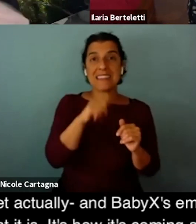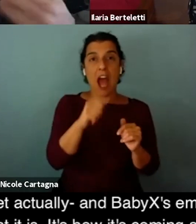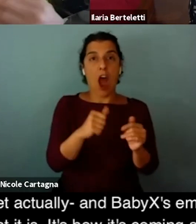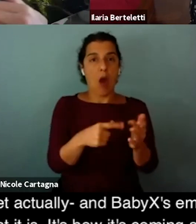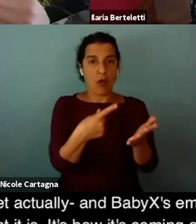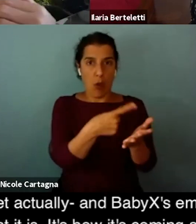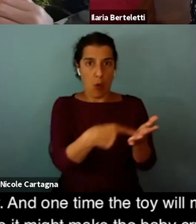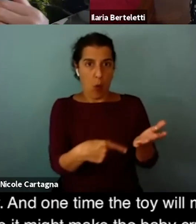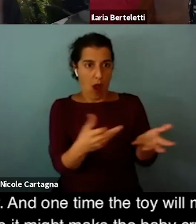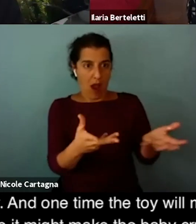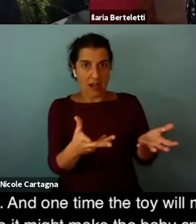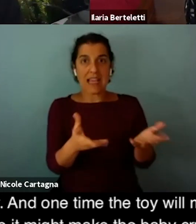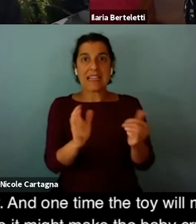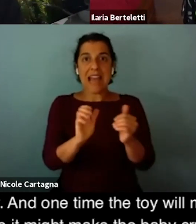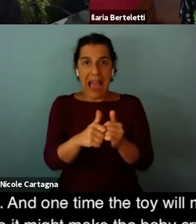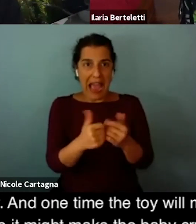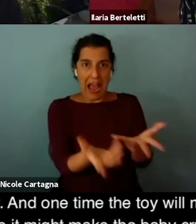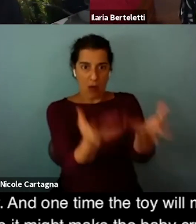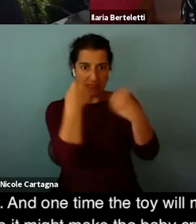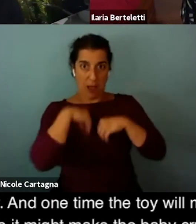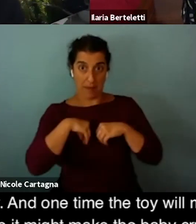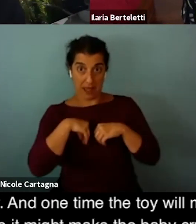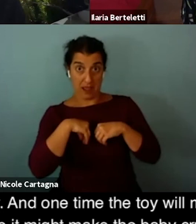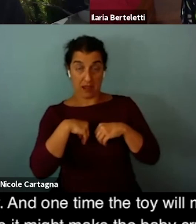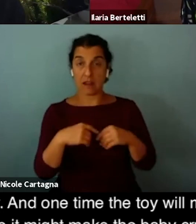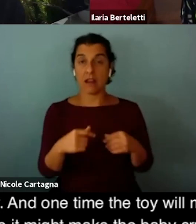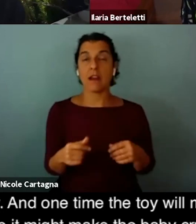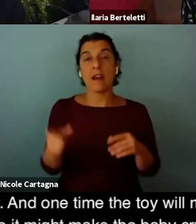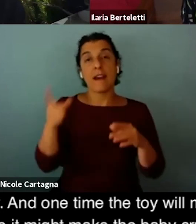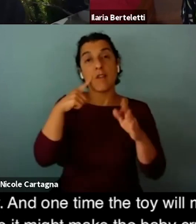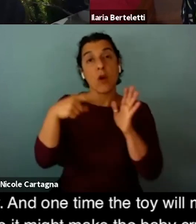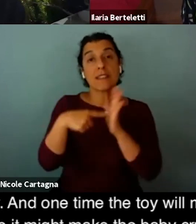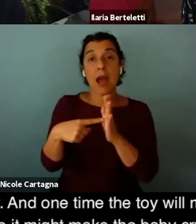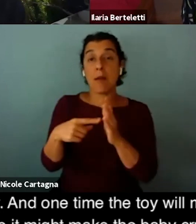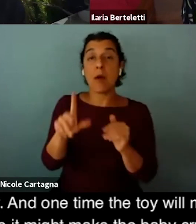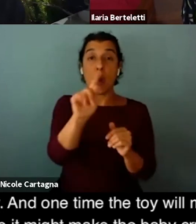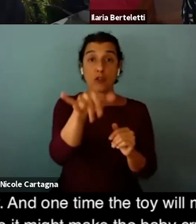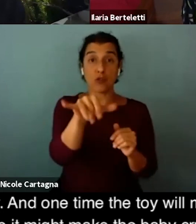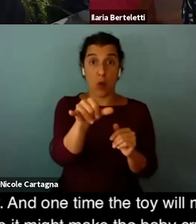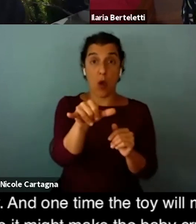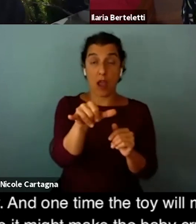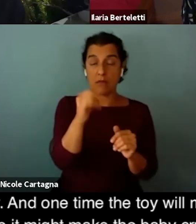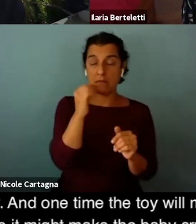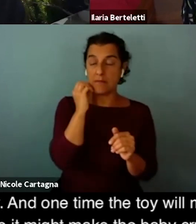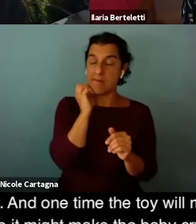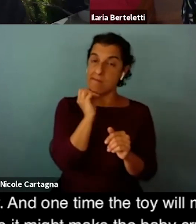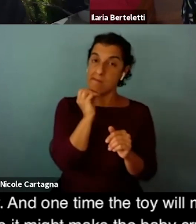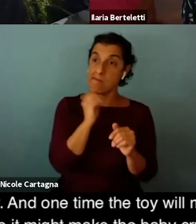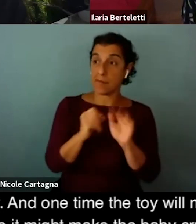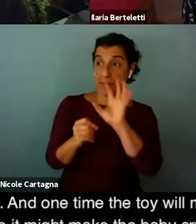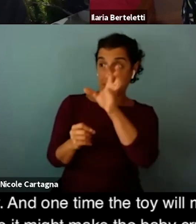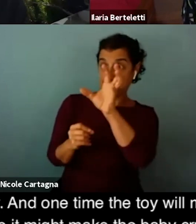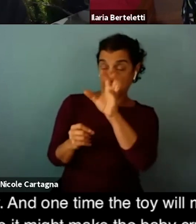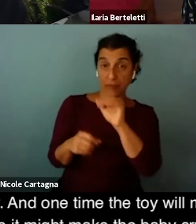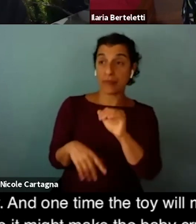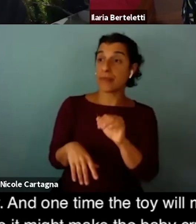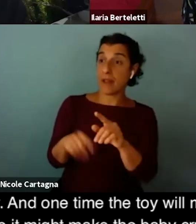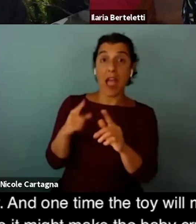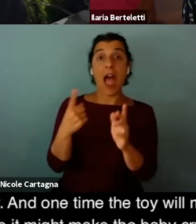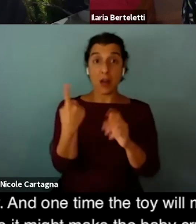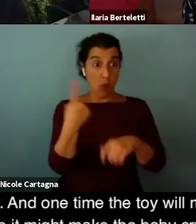coming at things so for example you can show a toy and one time the toy will make the baby happy